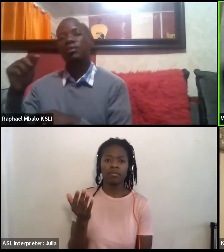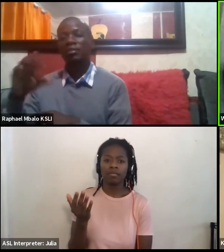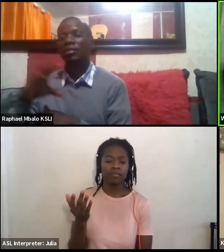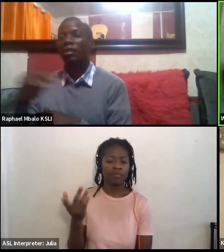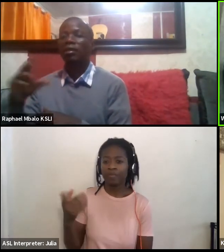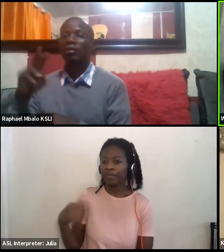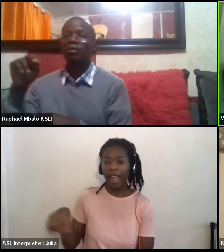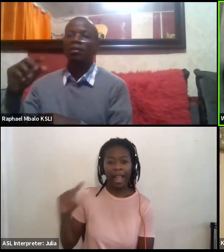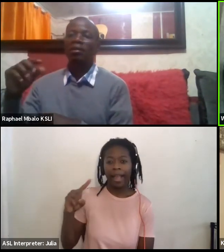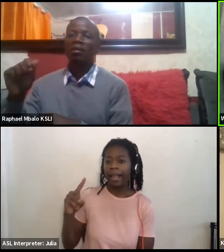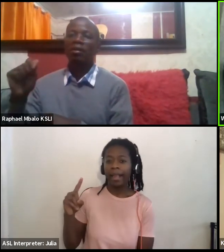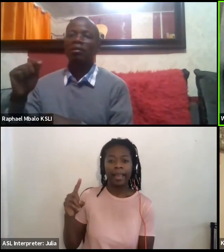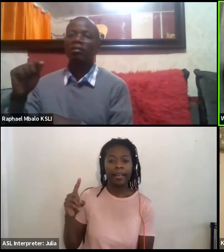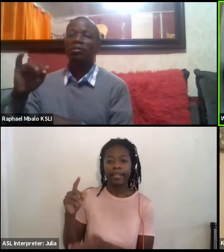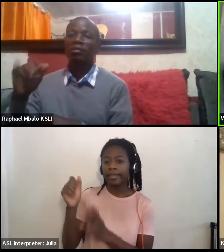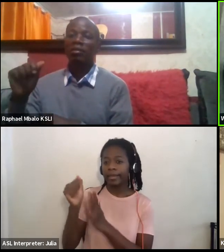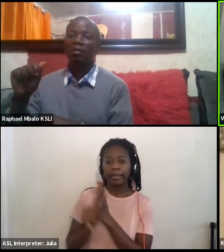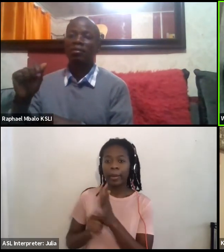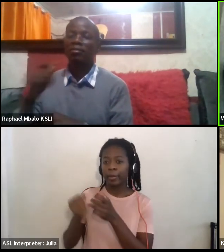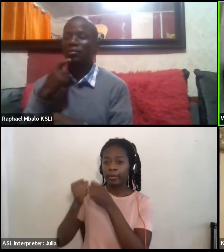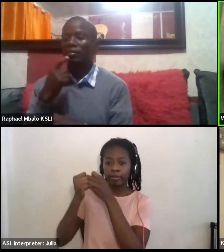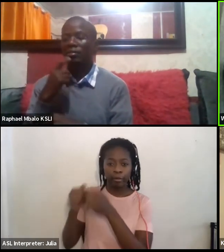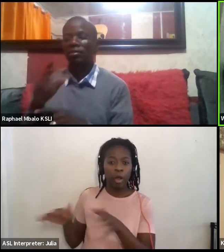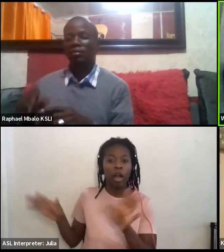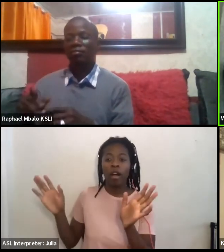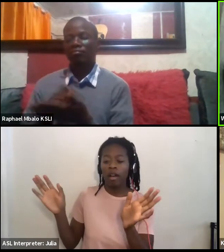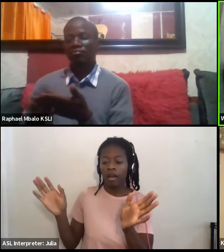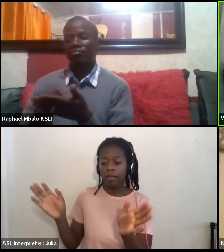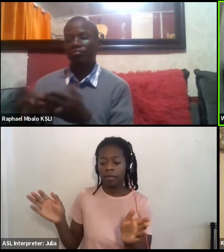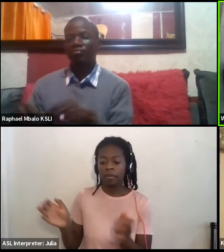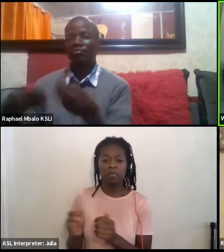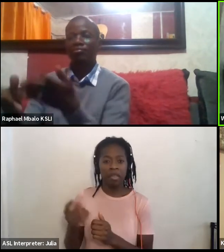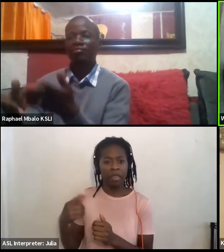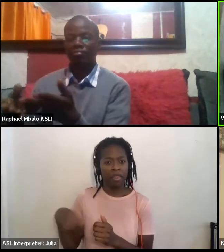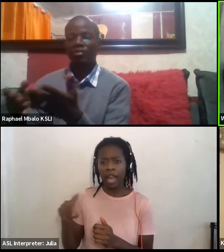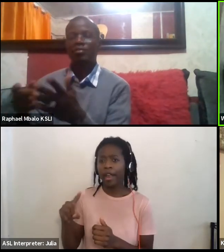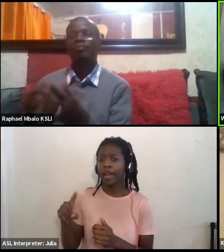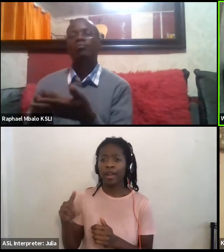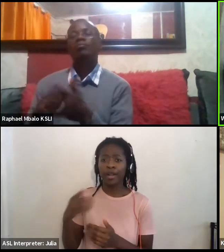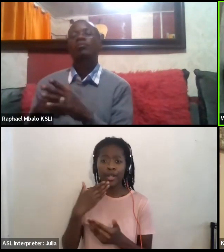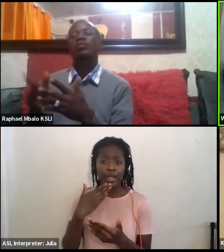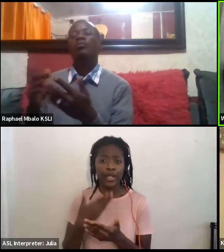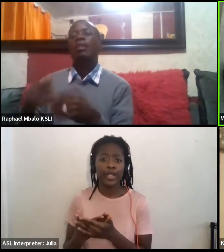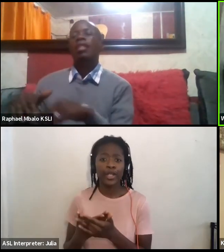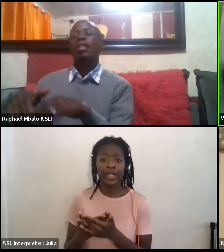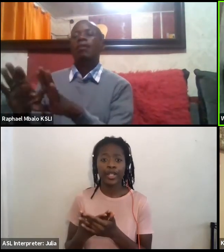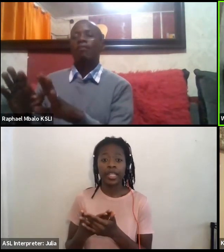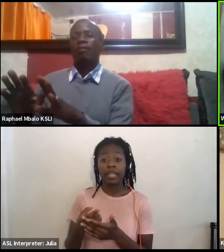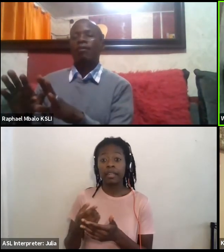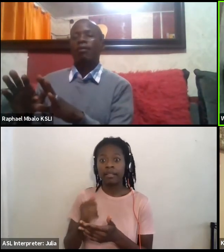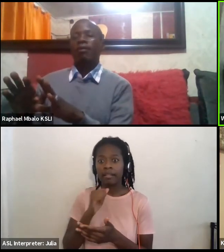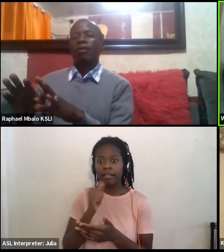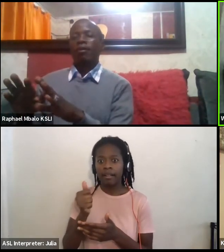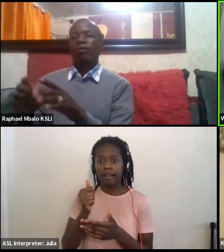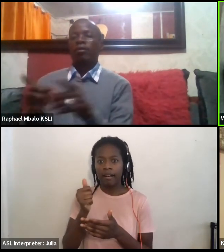They are good in that way. They will leave the director her space or his space